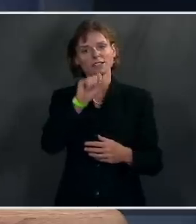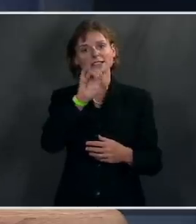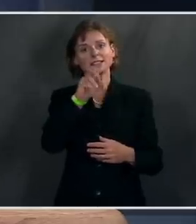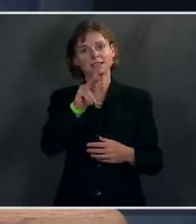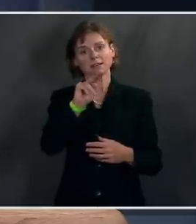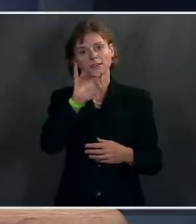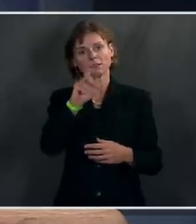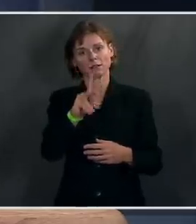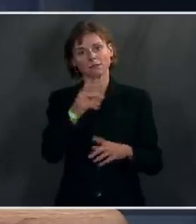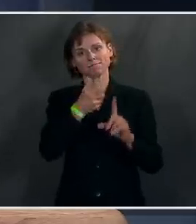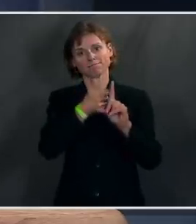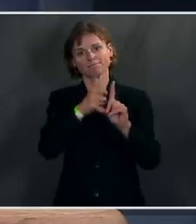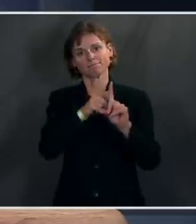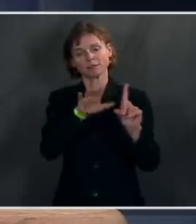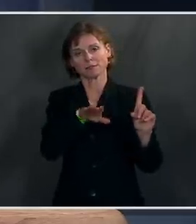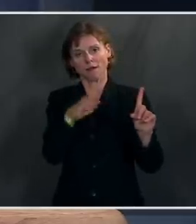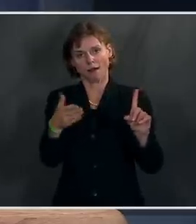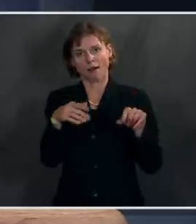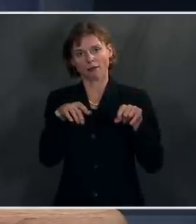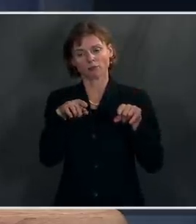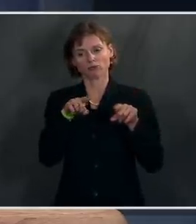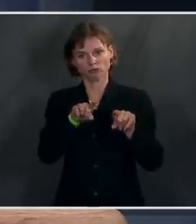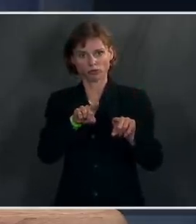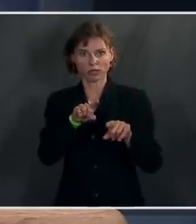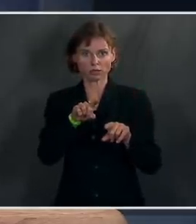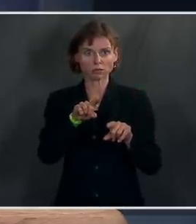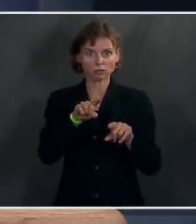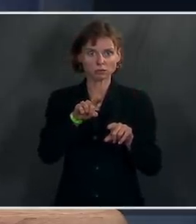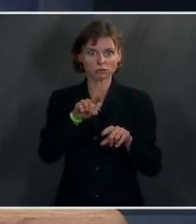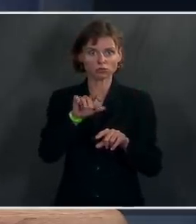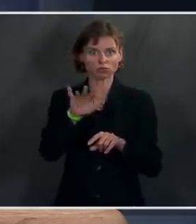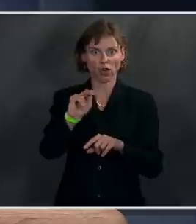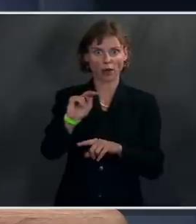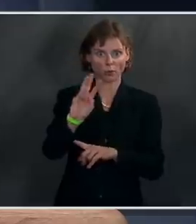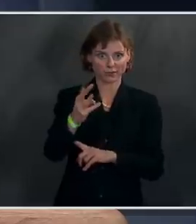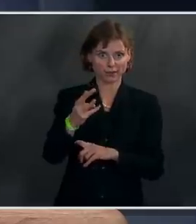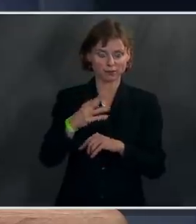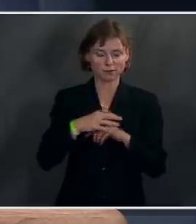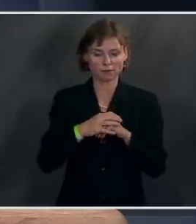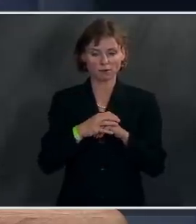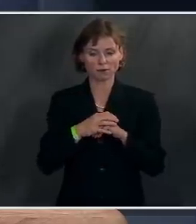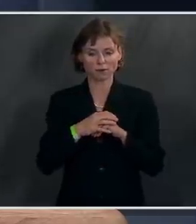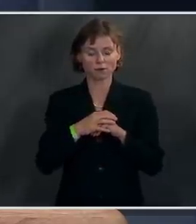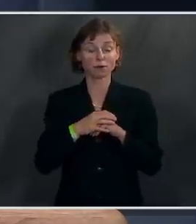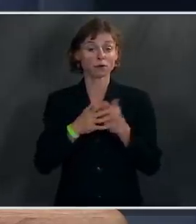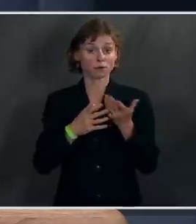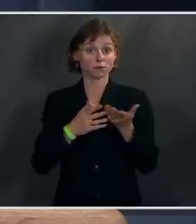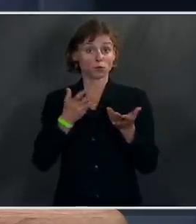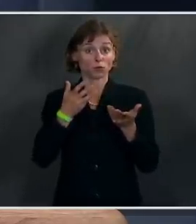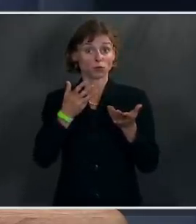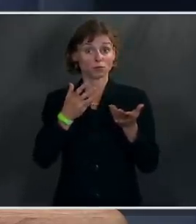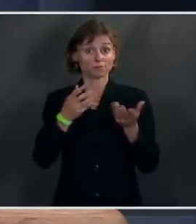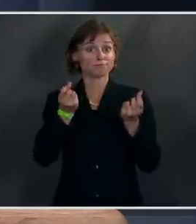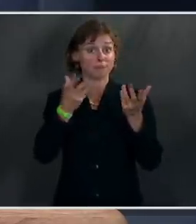who had lost his life in the events of January 6th. As you know, or many of you may know,